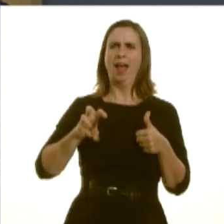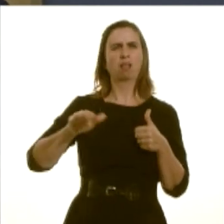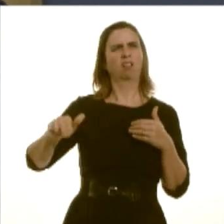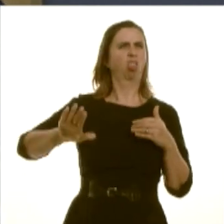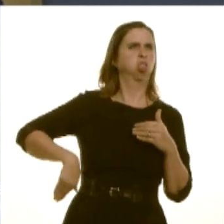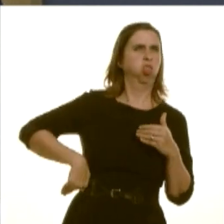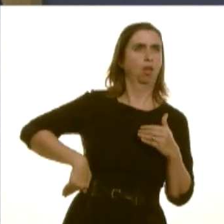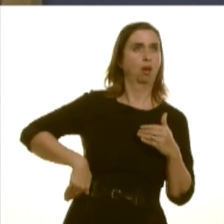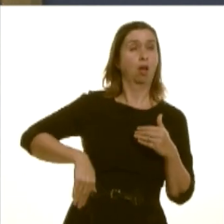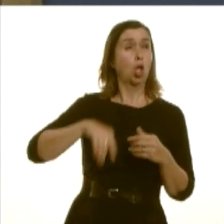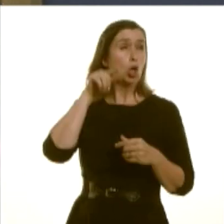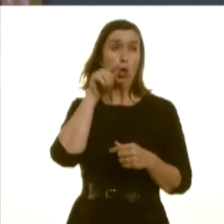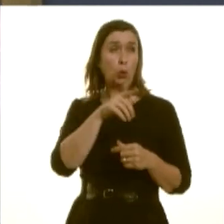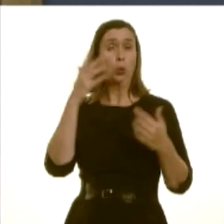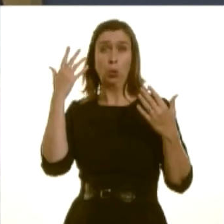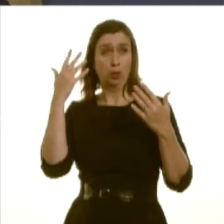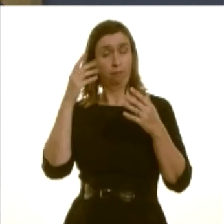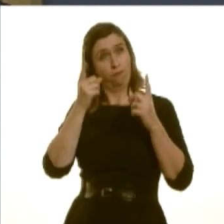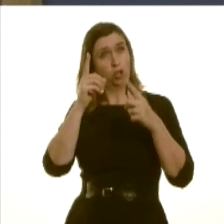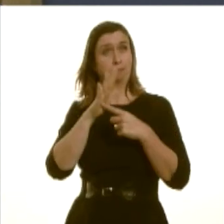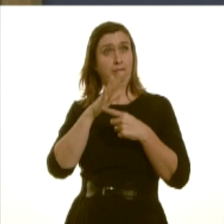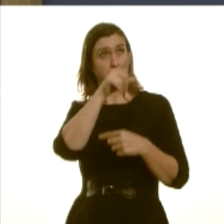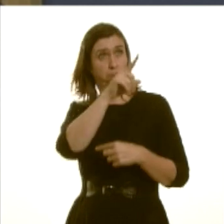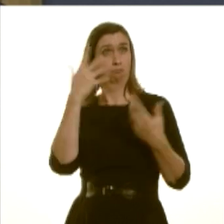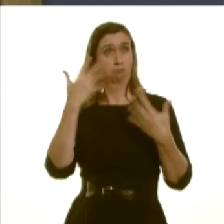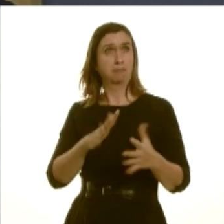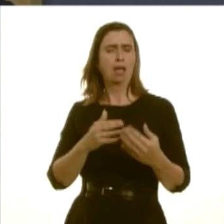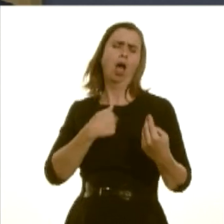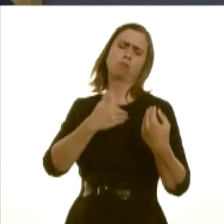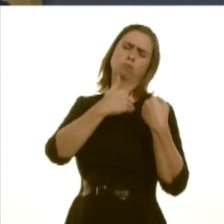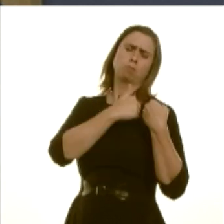throughout this entire period is list the responsibilities that he does not want to